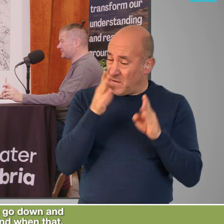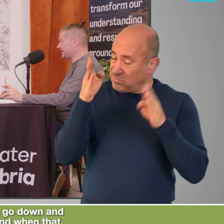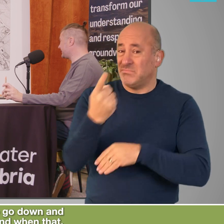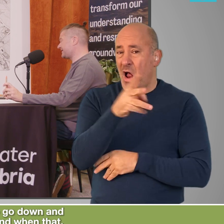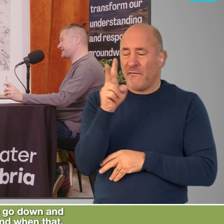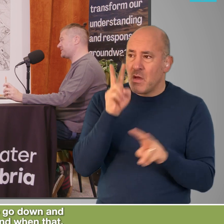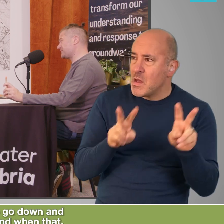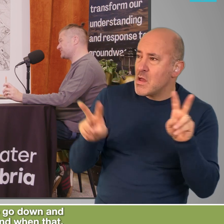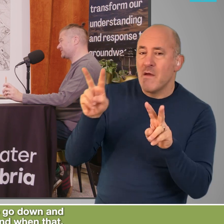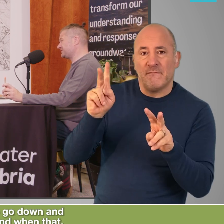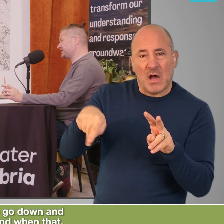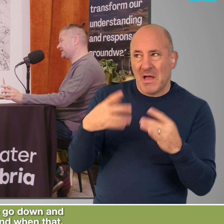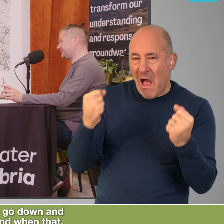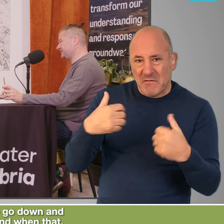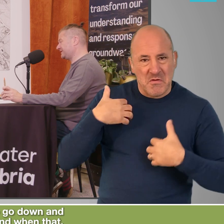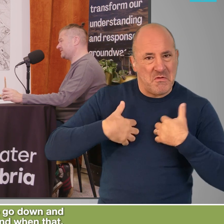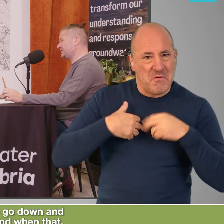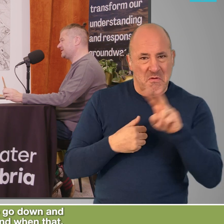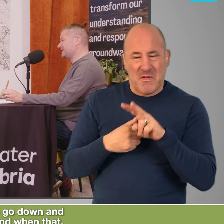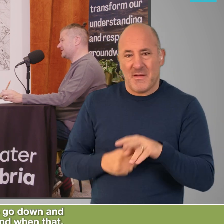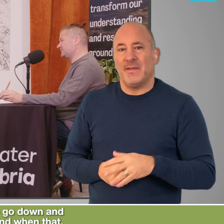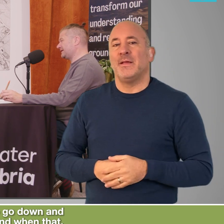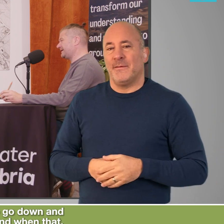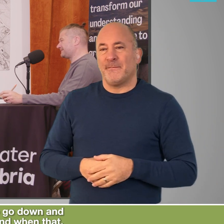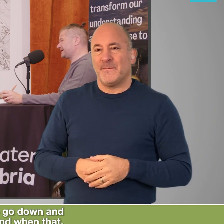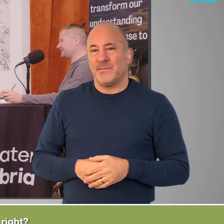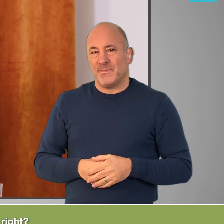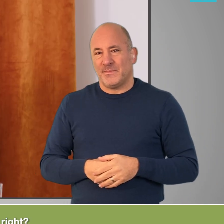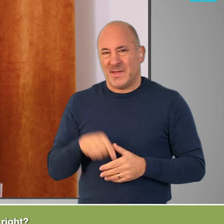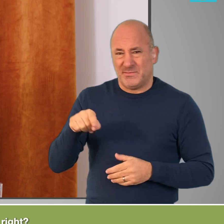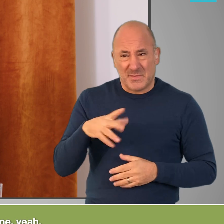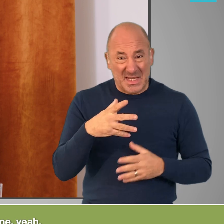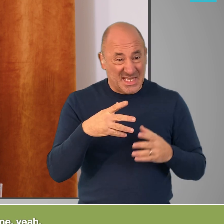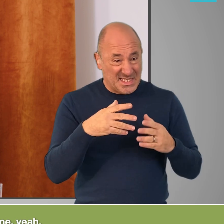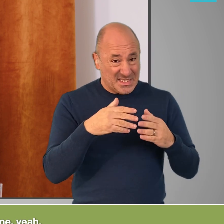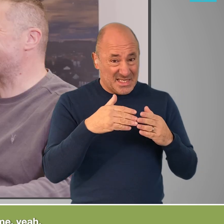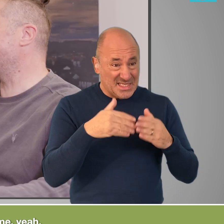and I advise anyone to go down and have a look at them. And when that. In the daytime, right? Yeah, in the daytime, yeah.